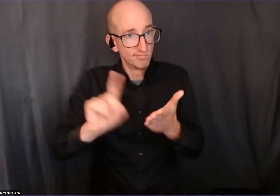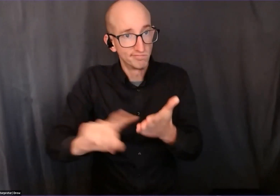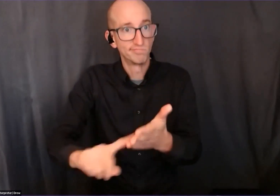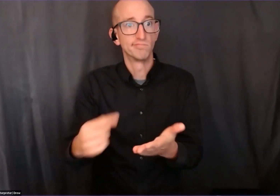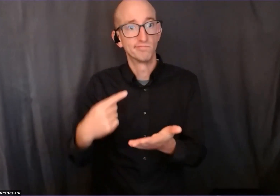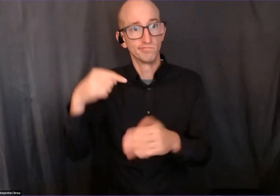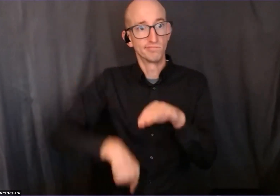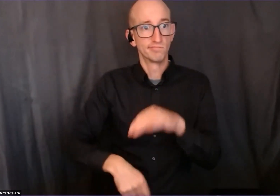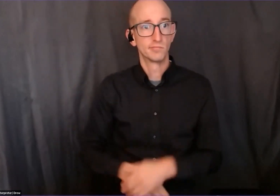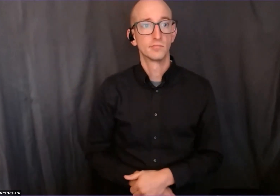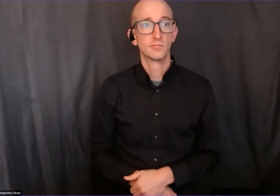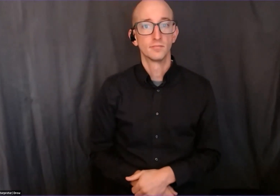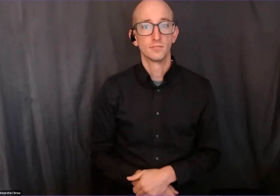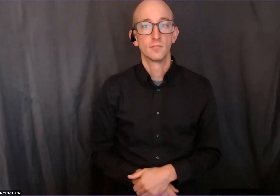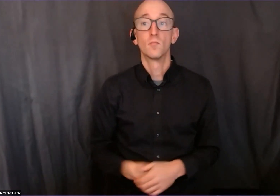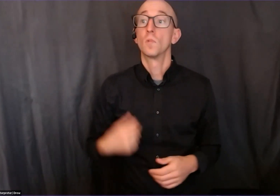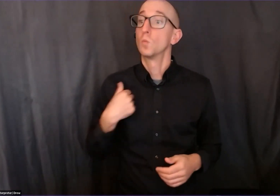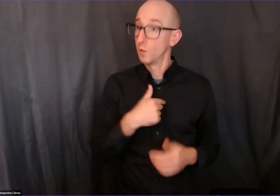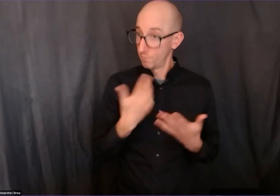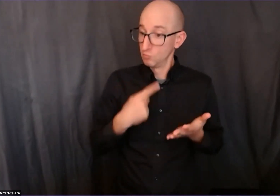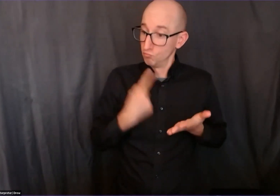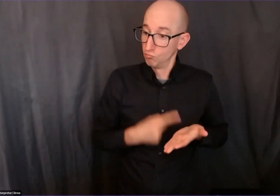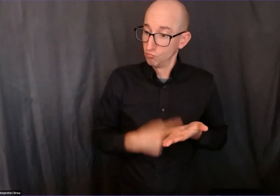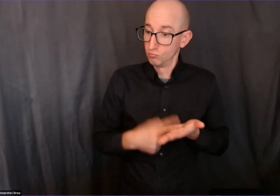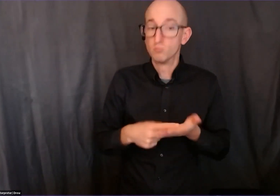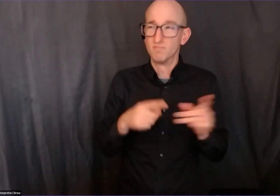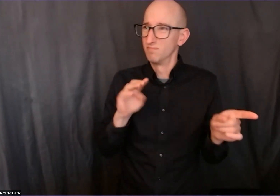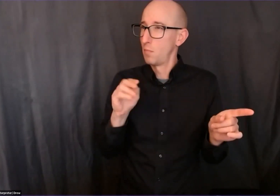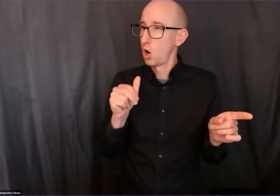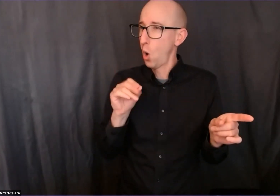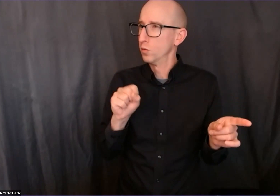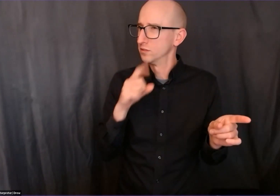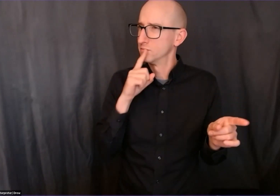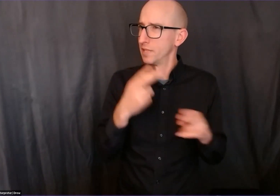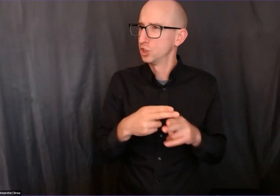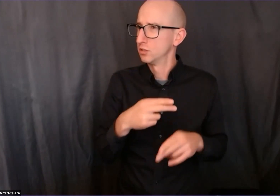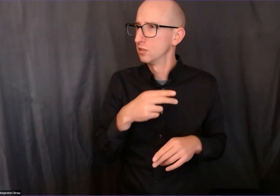are positioning the program to be implemented in that way, in these ways. So with that, if